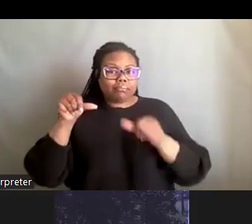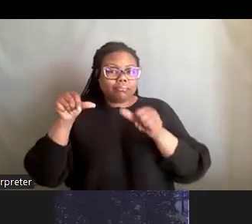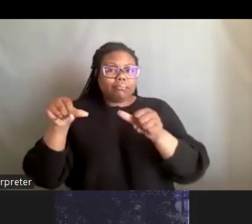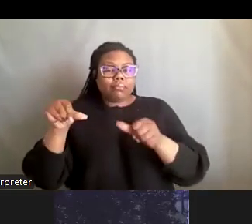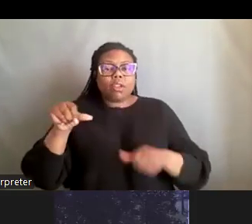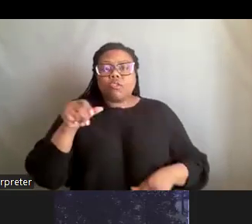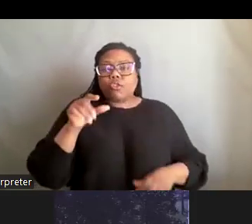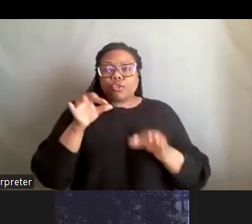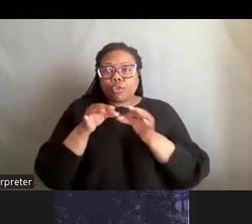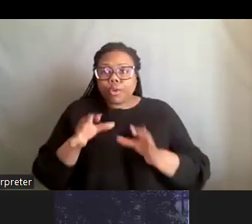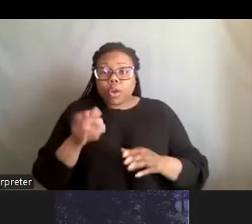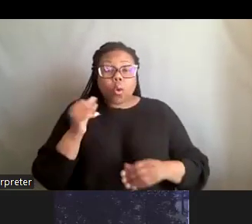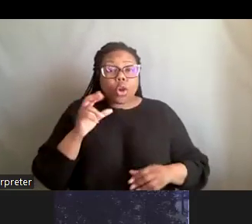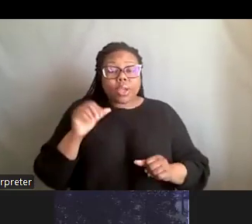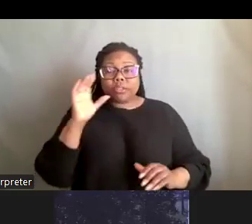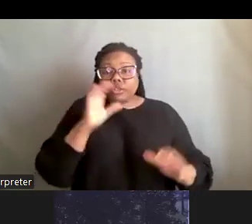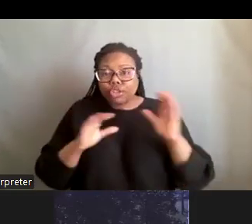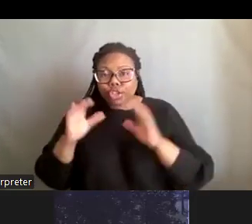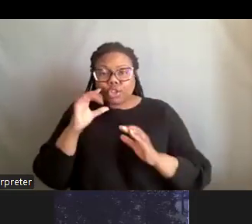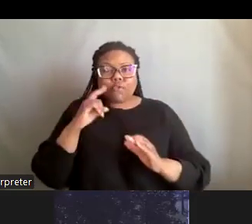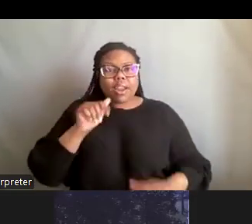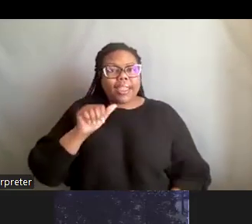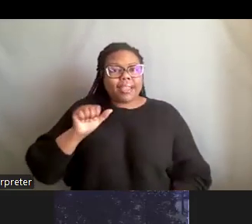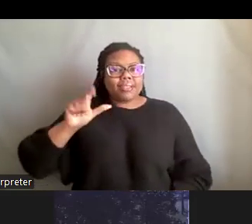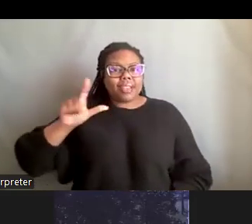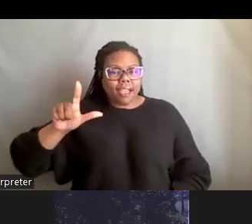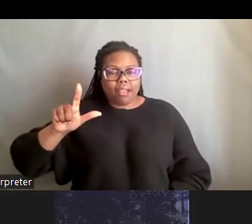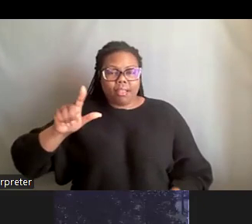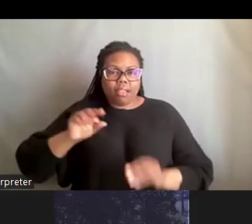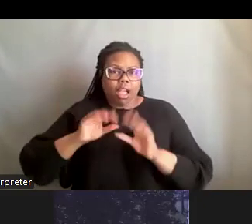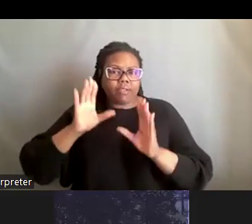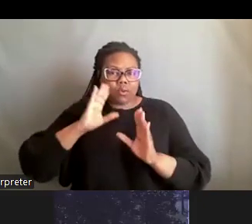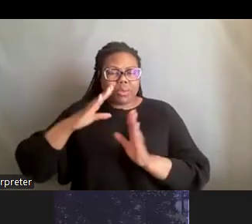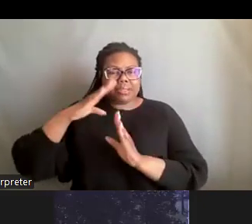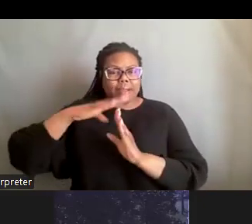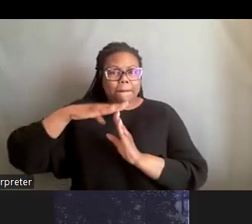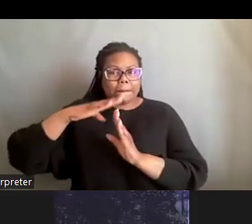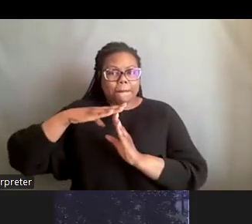that's the only person you want to see. You can do a search in participants for ASL , or obviously it will appear